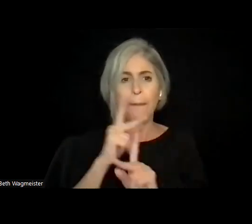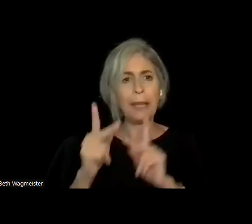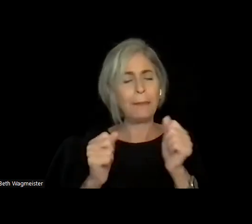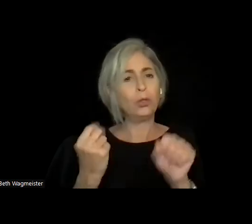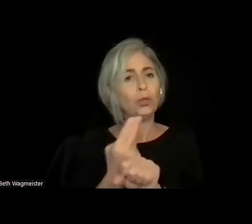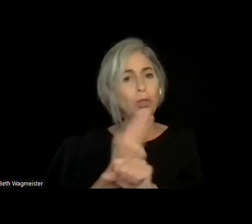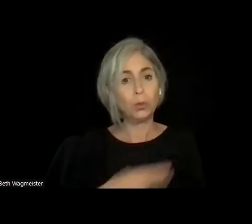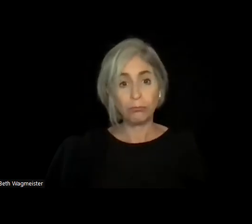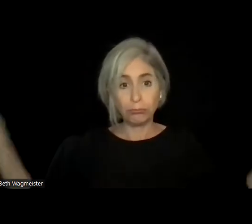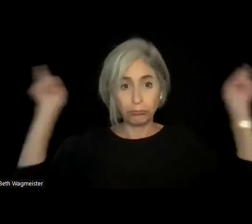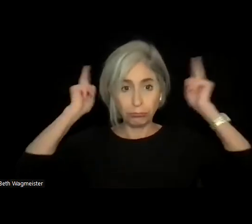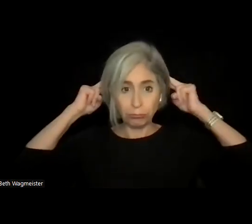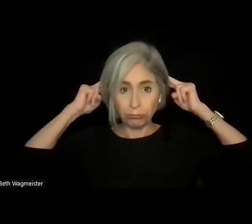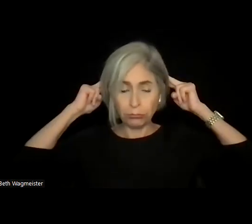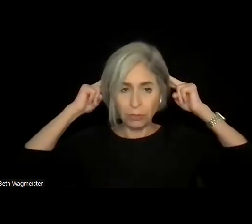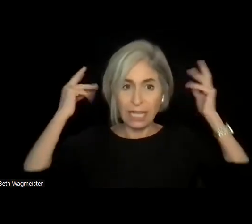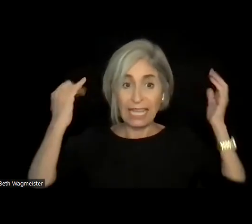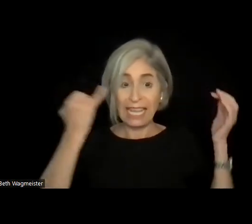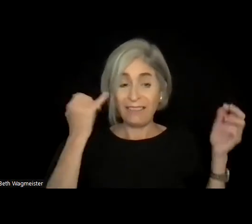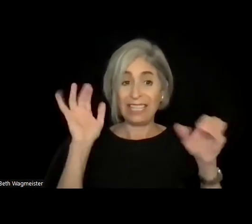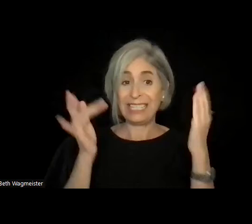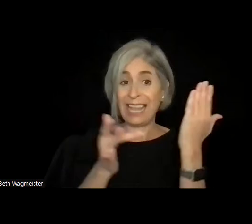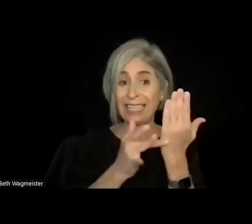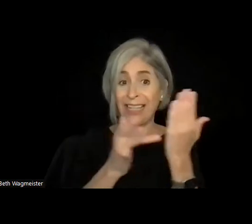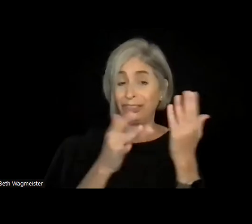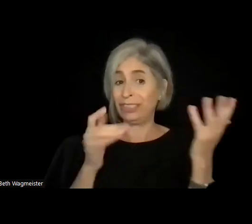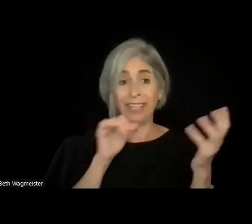talking about, because in some countries we see especially with